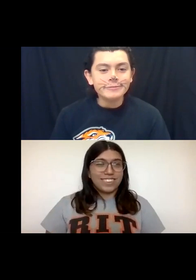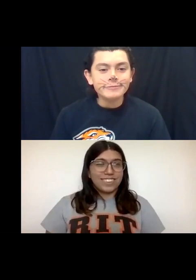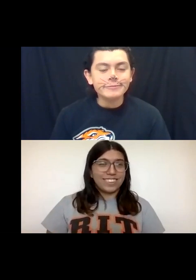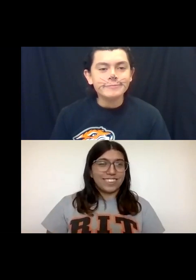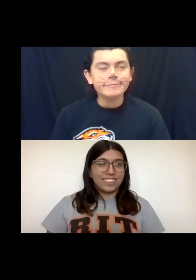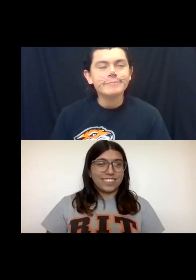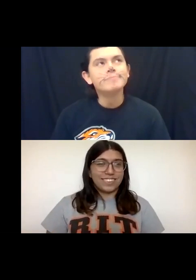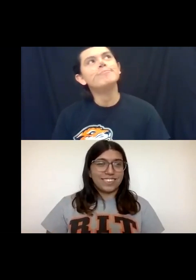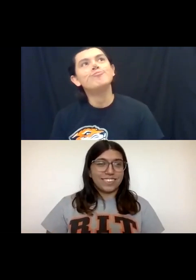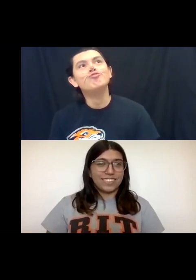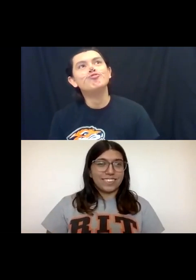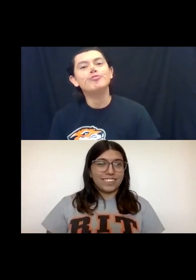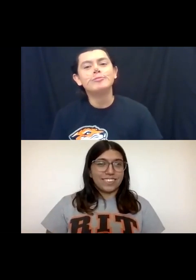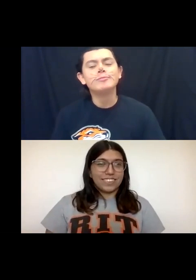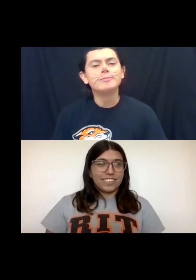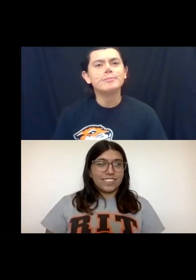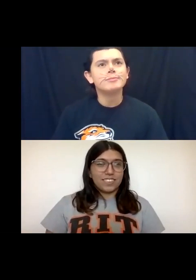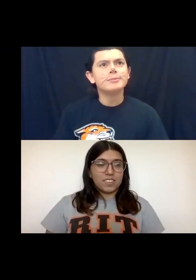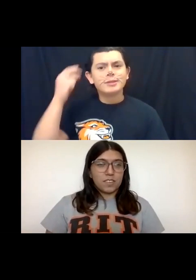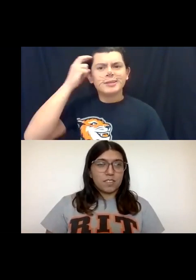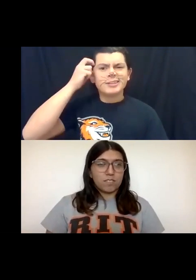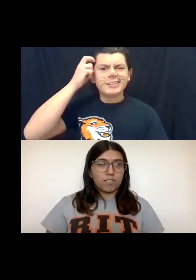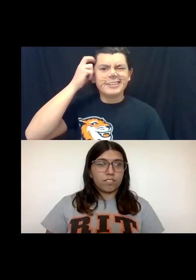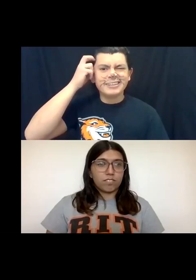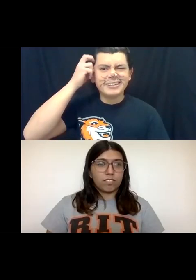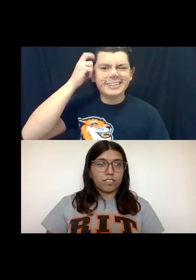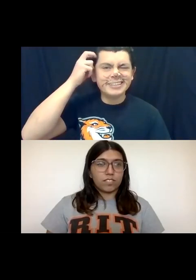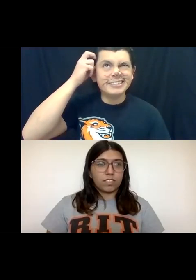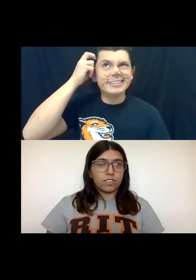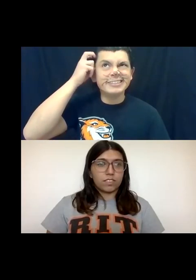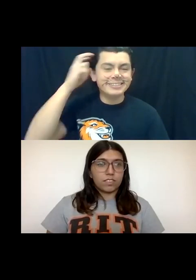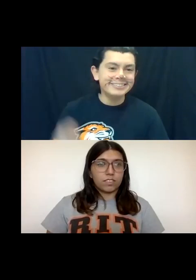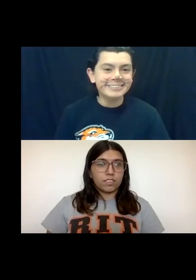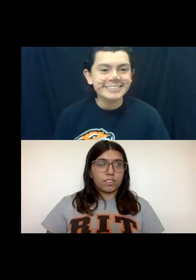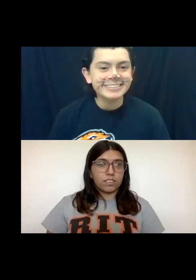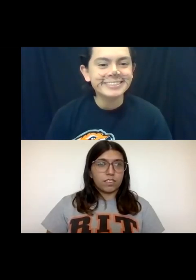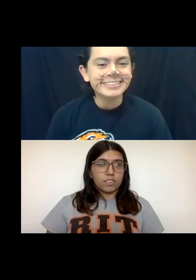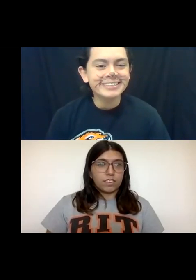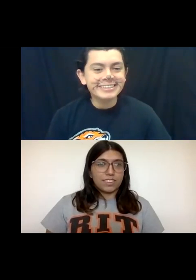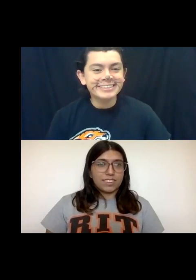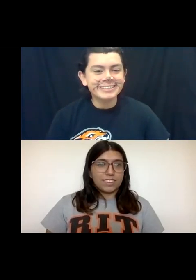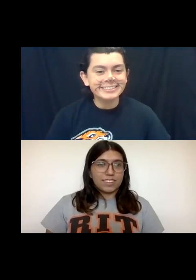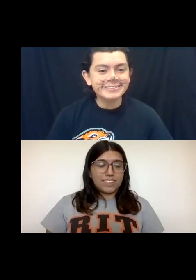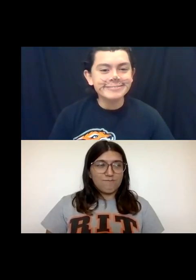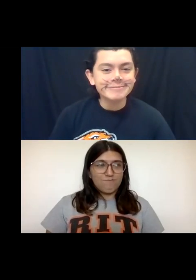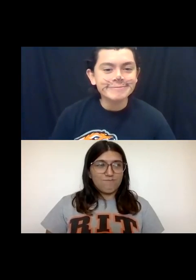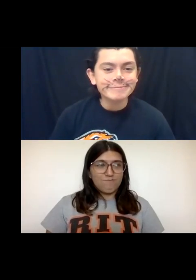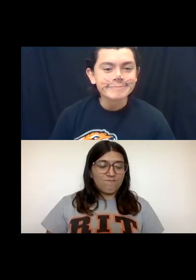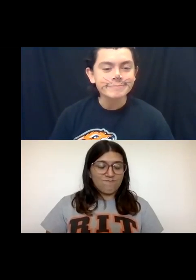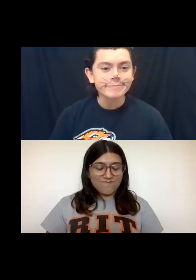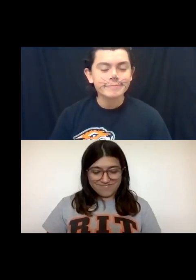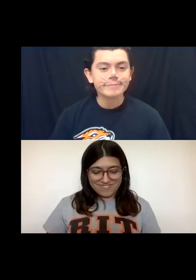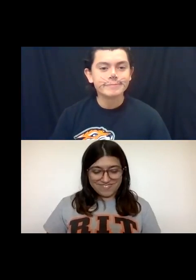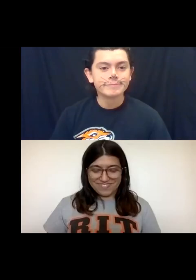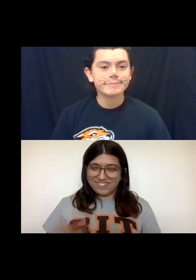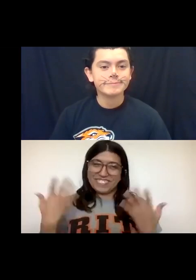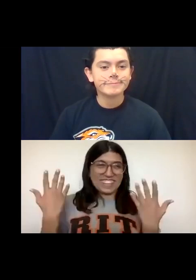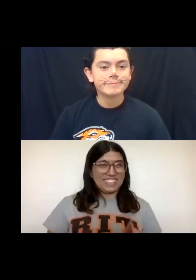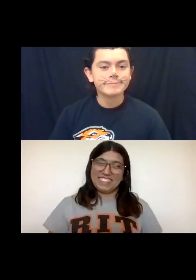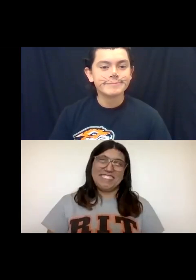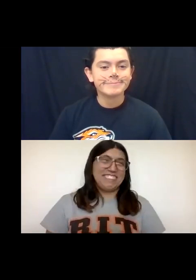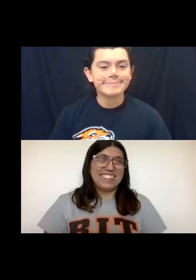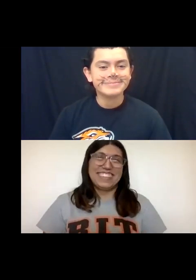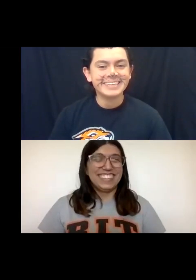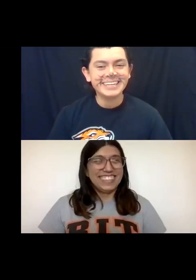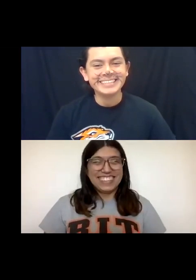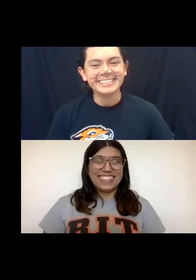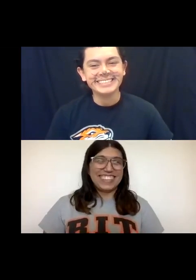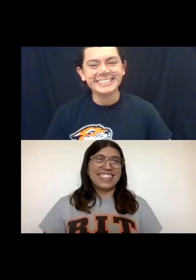Ronald: Hmm, scratching my head. Amanda: ……I can’t think of anything!